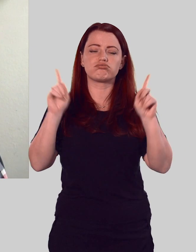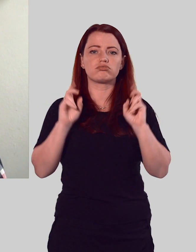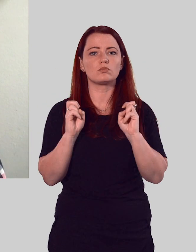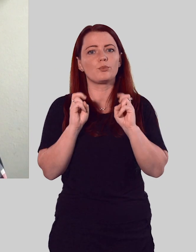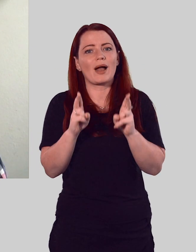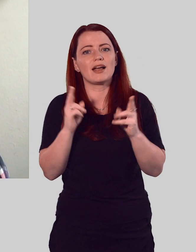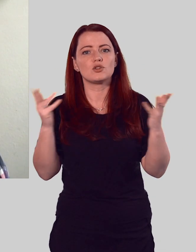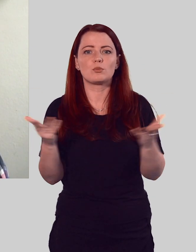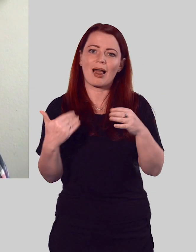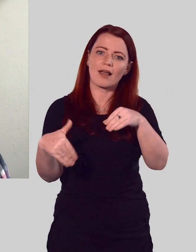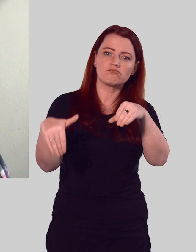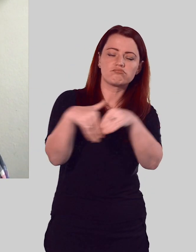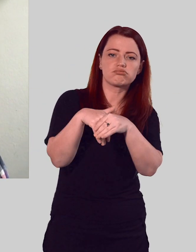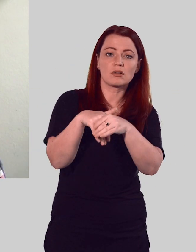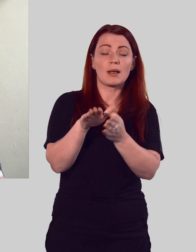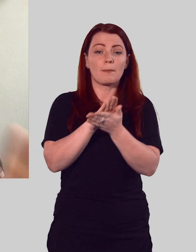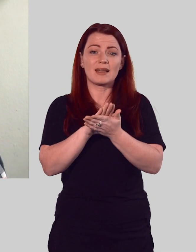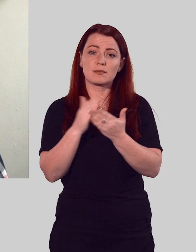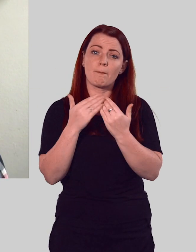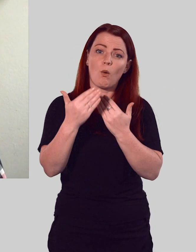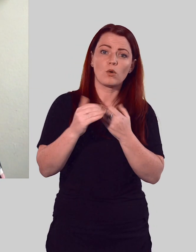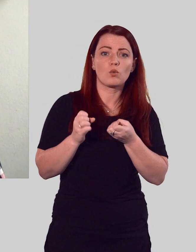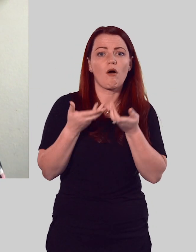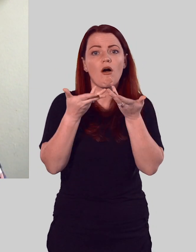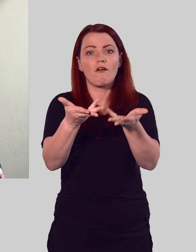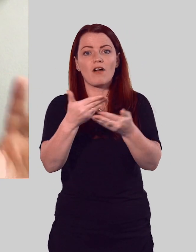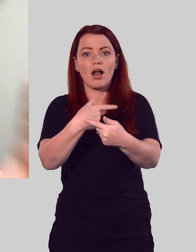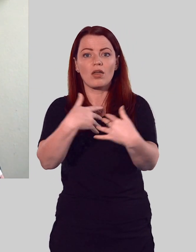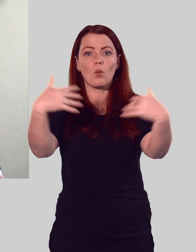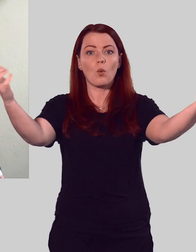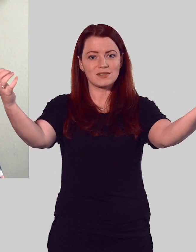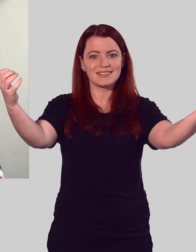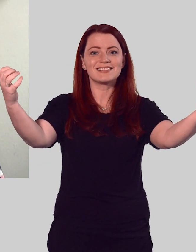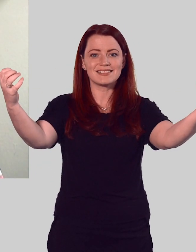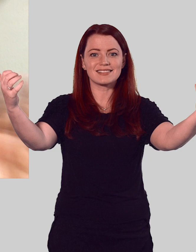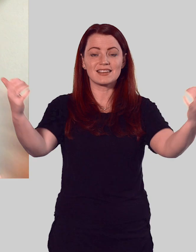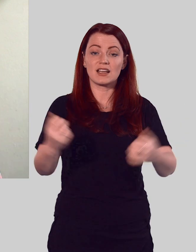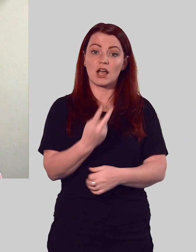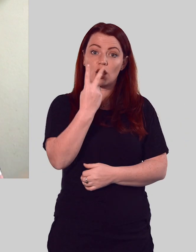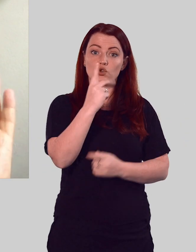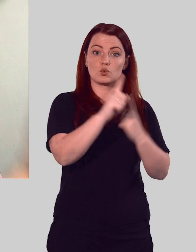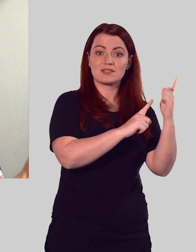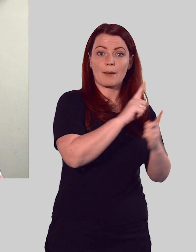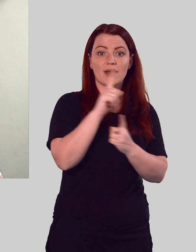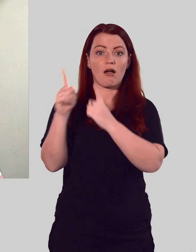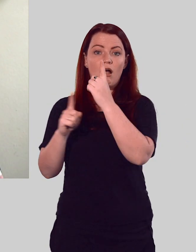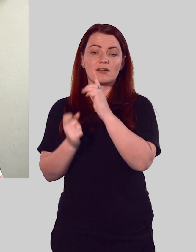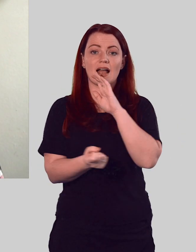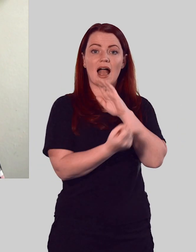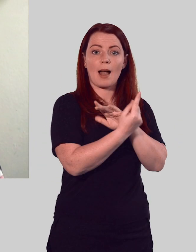means you have more to offer a wider range of audience and two seminars happen simultaneously, one in English and one in Russian.